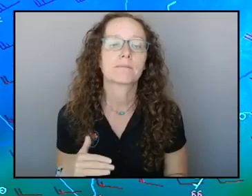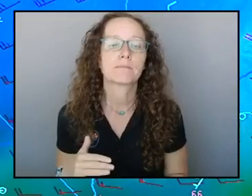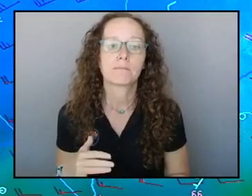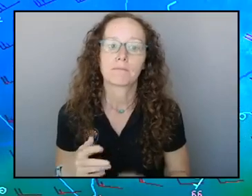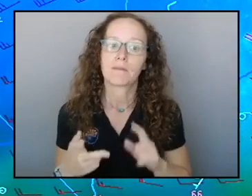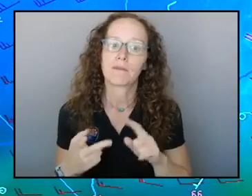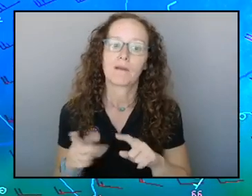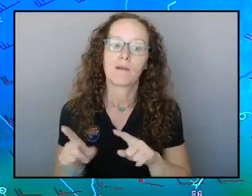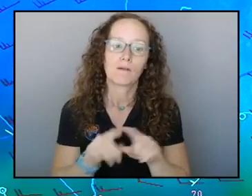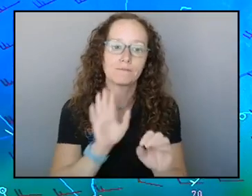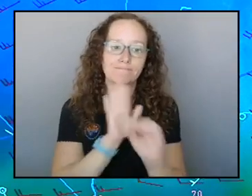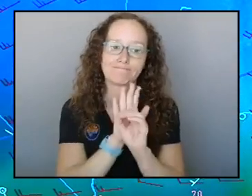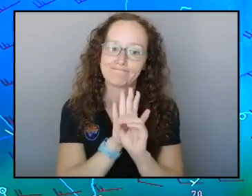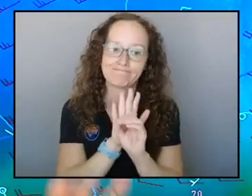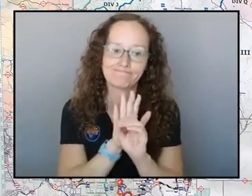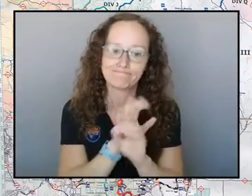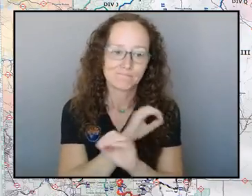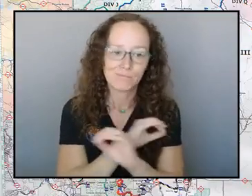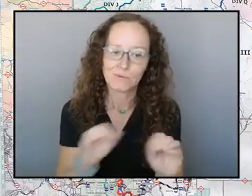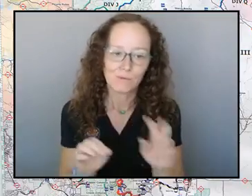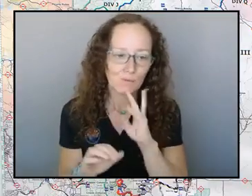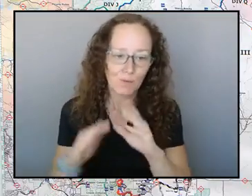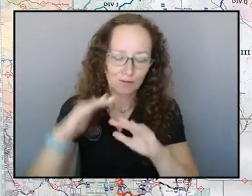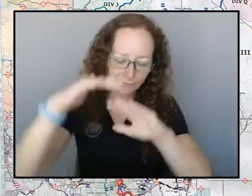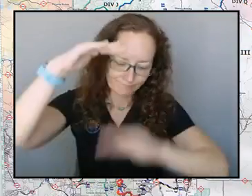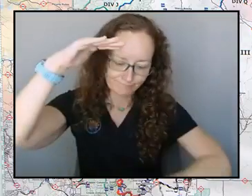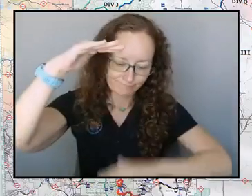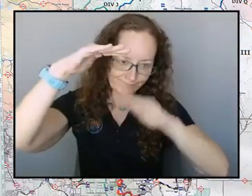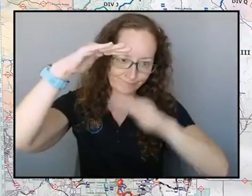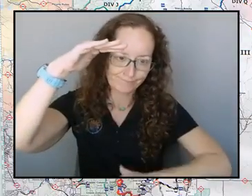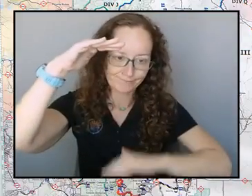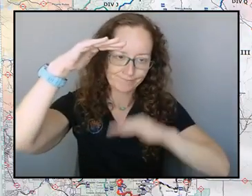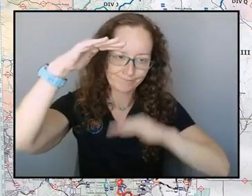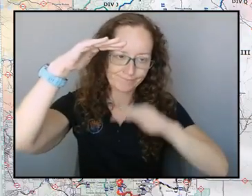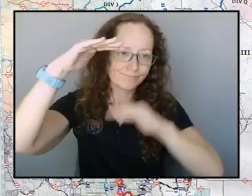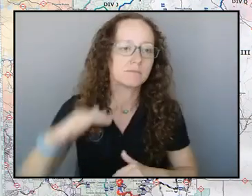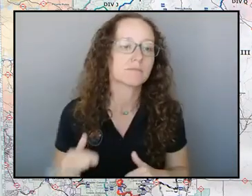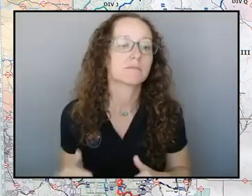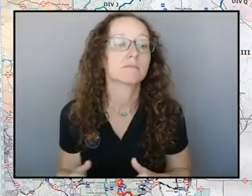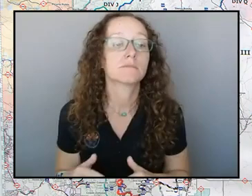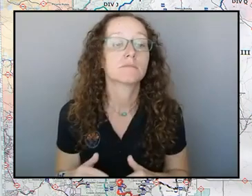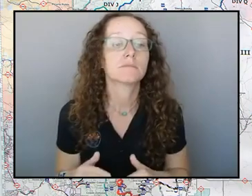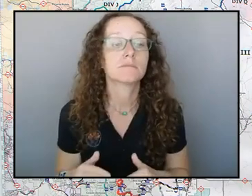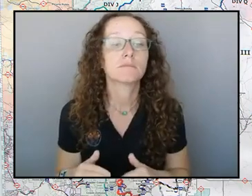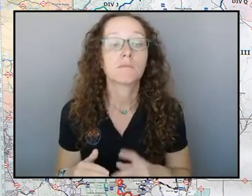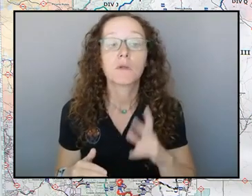water vapor to speak of. And you can see that we're starting to get a little bit flatter as our flow goes. So not necessarily